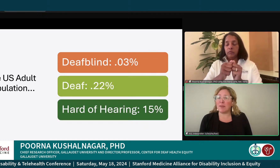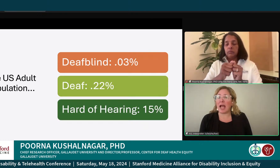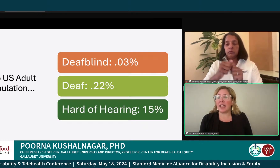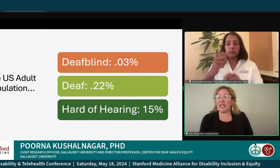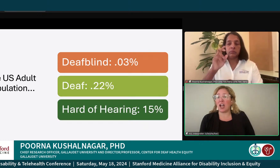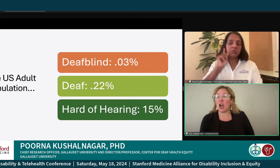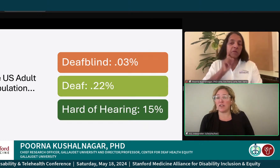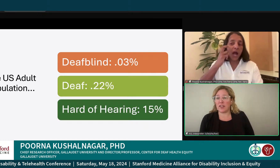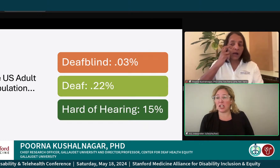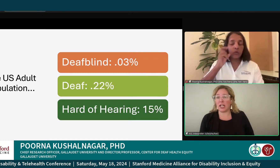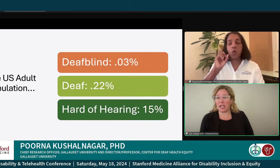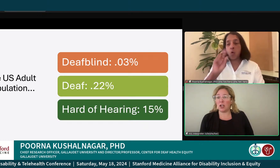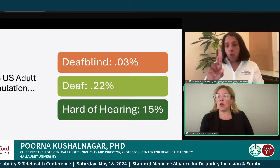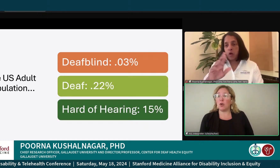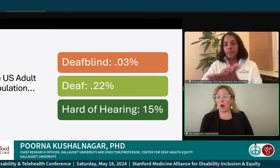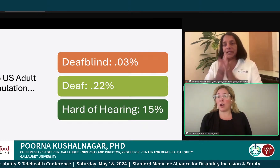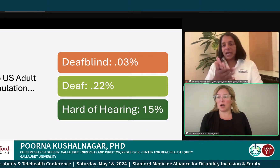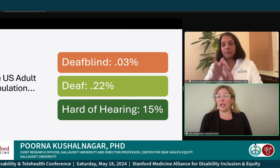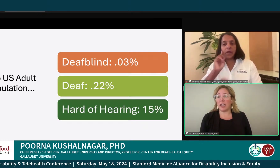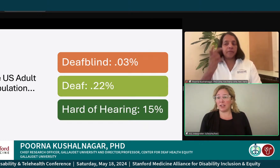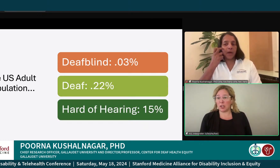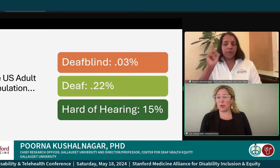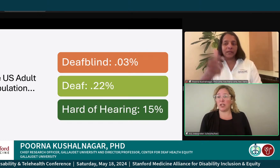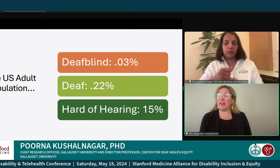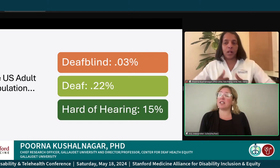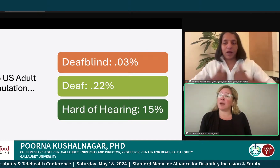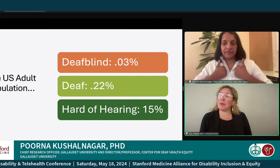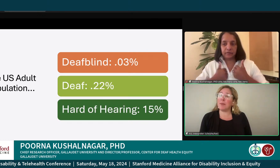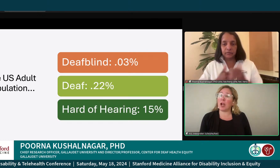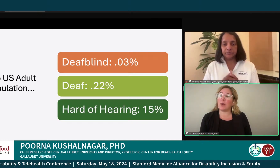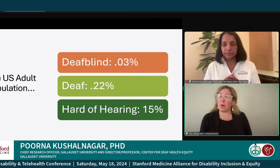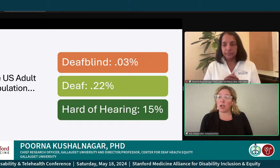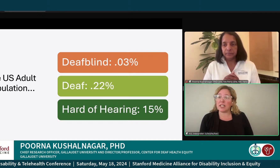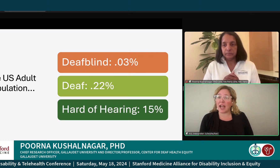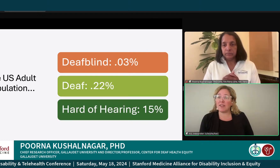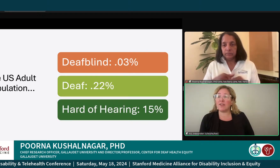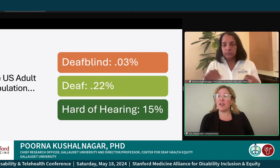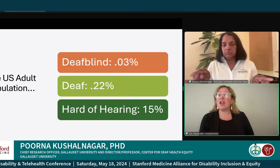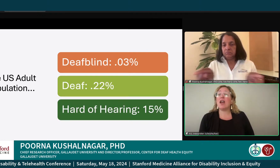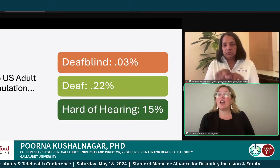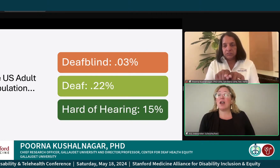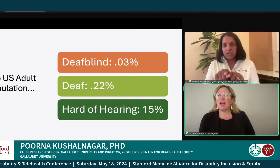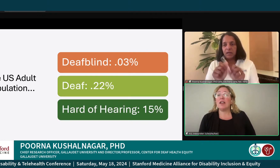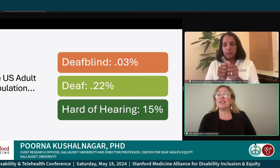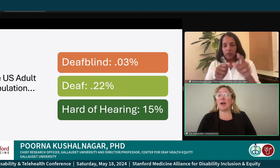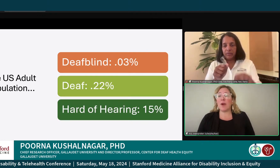deafblind, and hard of hearing who are in the community that some people are born deaf, some